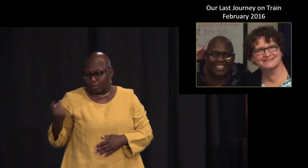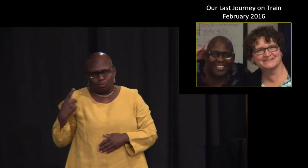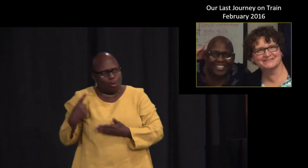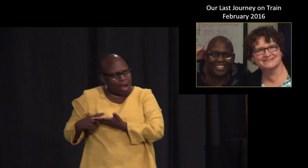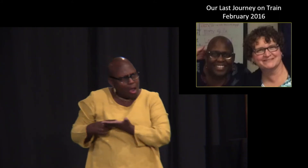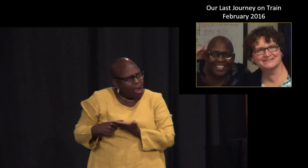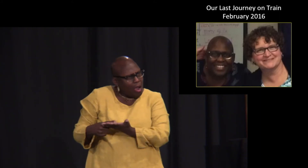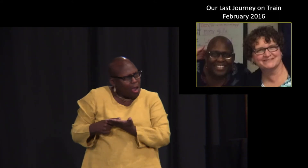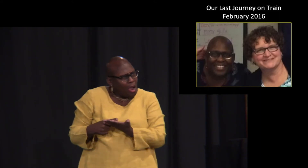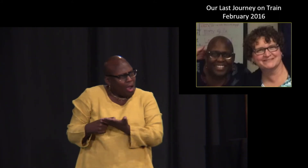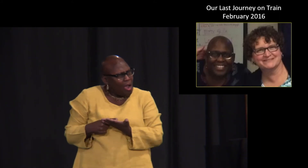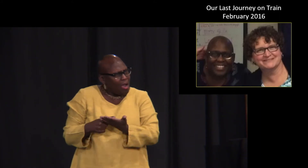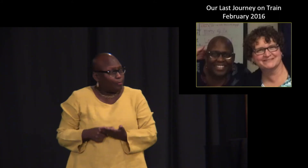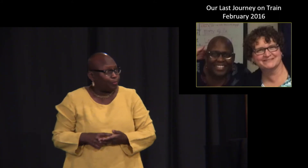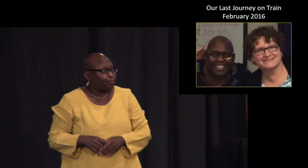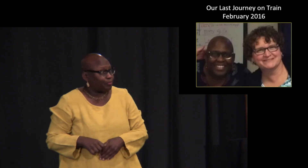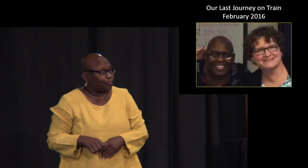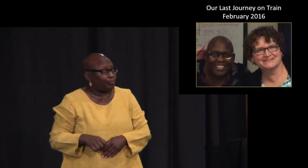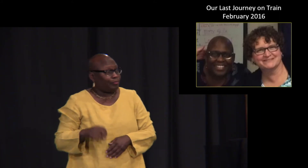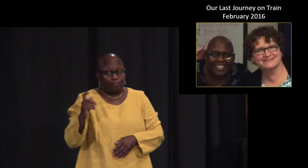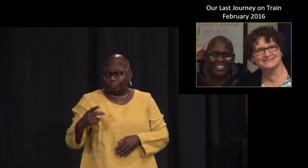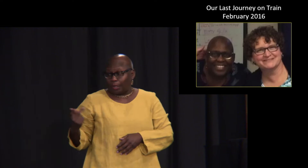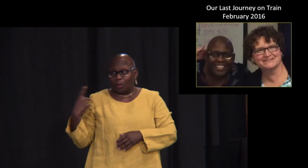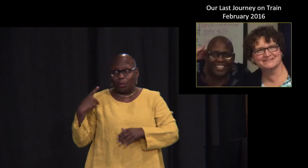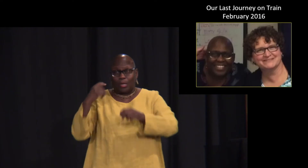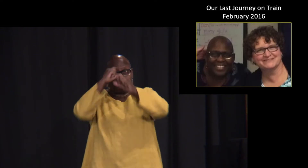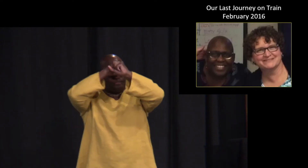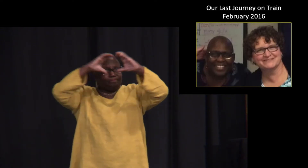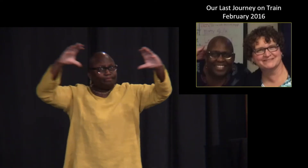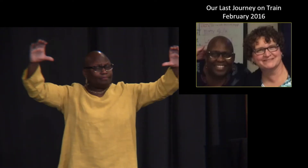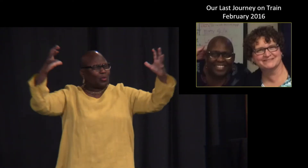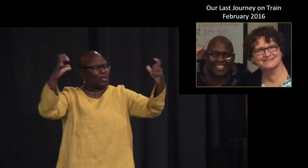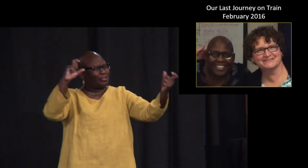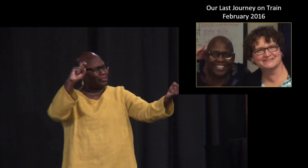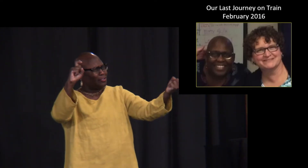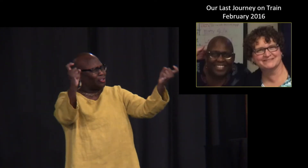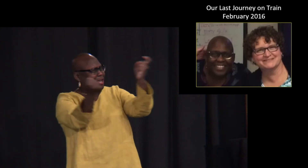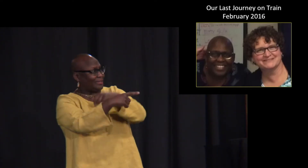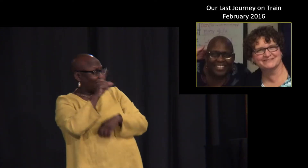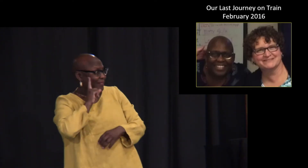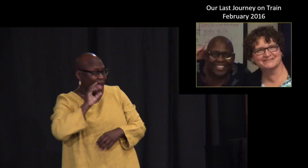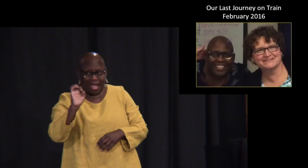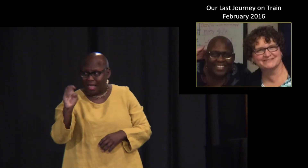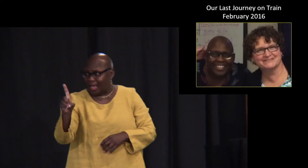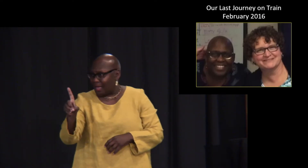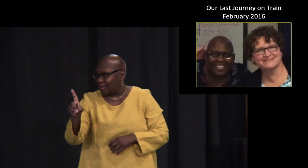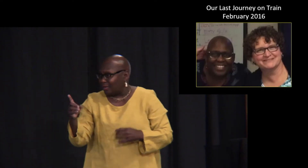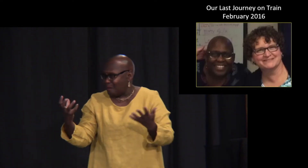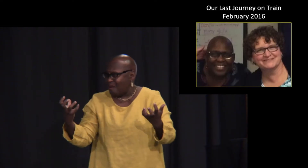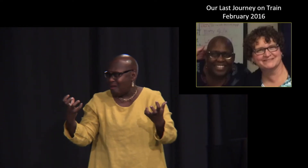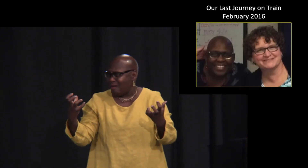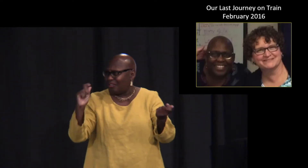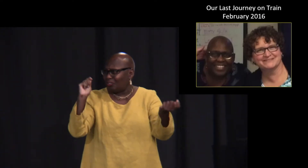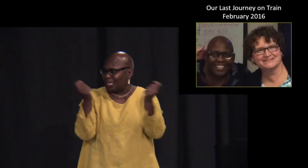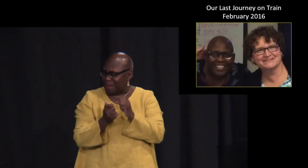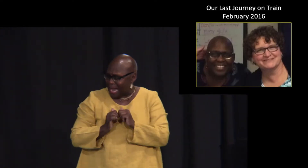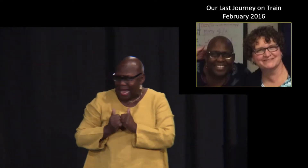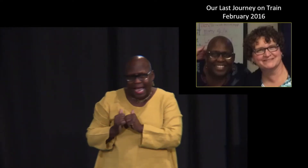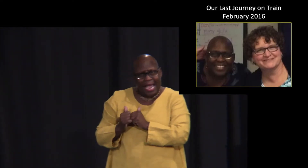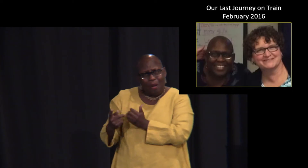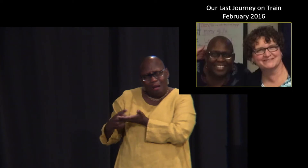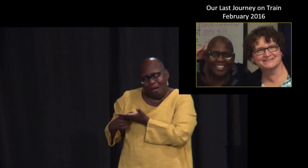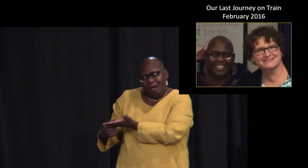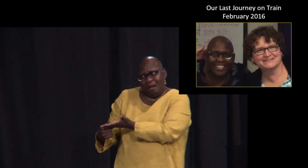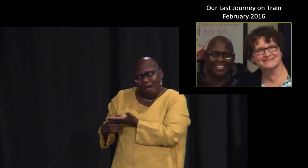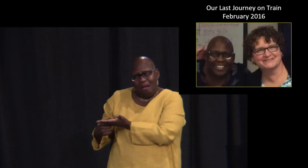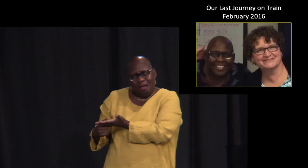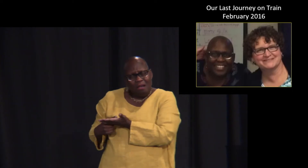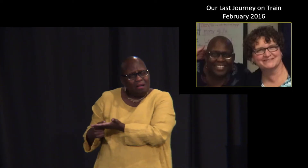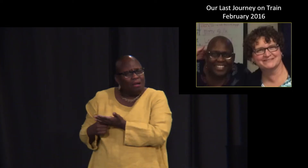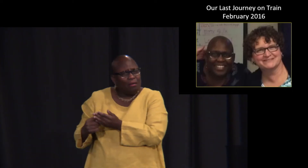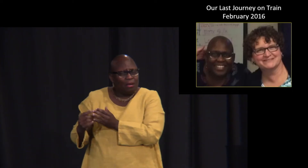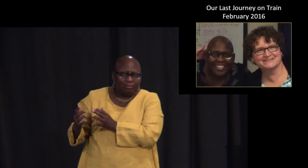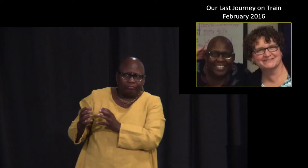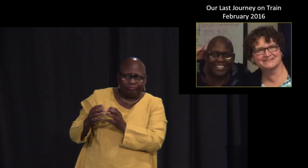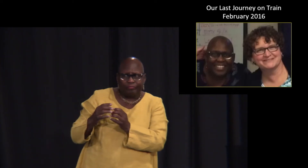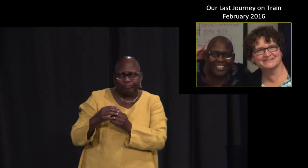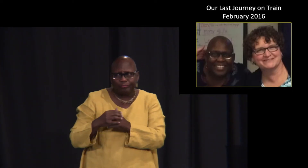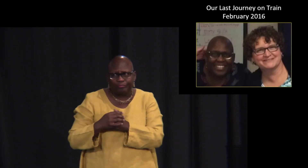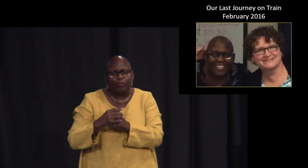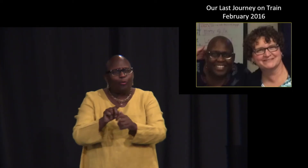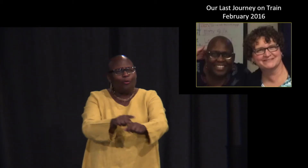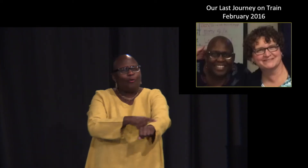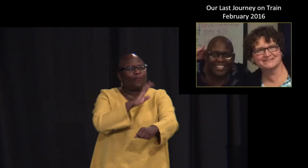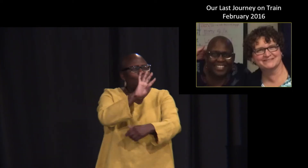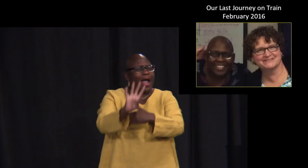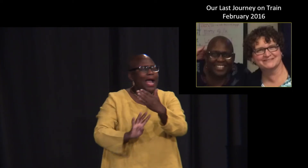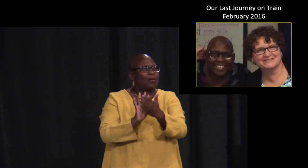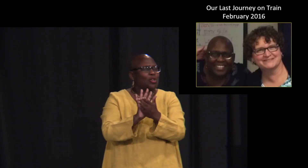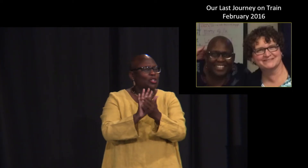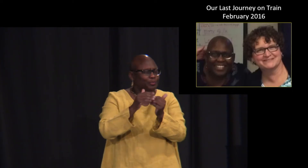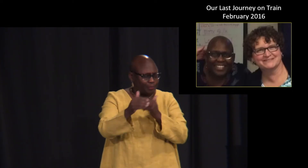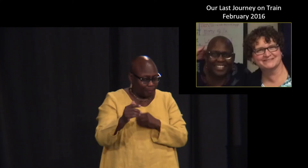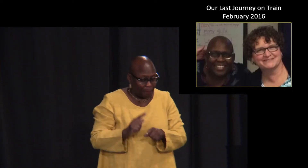presentation to teachers of deaf educators. We had a lot of time to talk on that train ride.